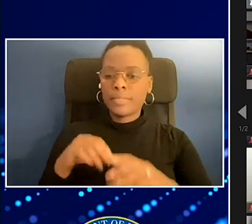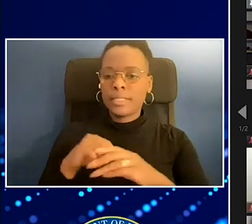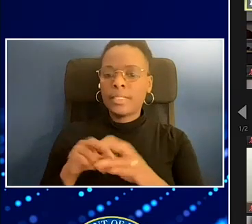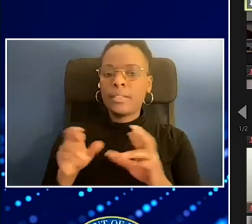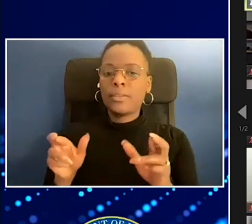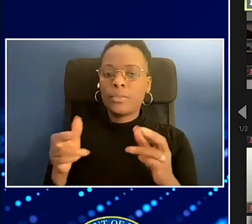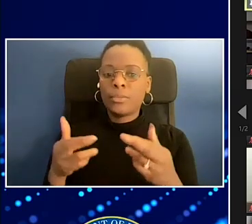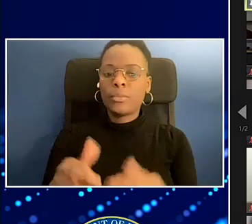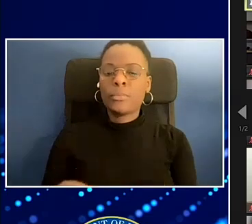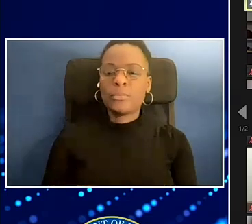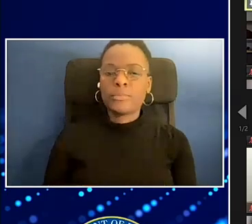Good afternoon, Amanda, can you hear me?